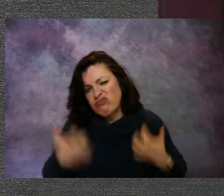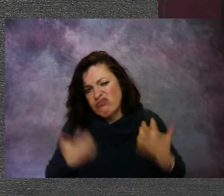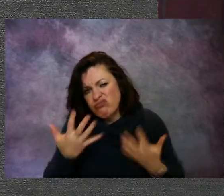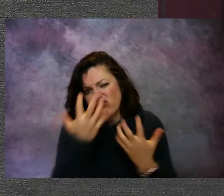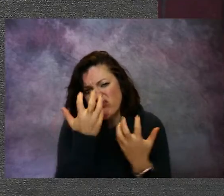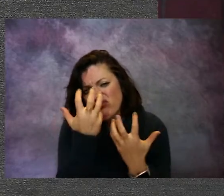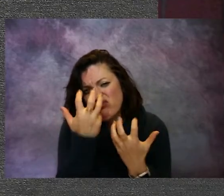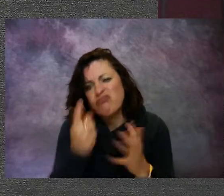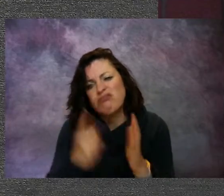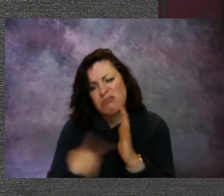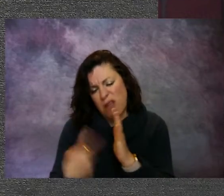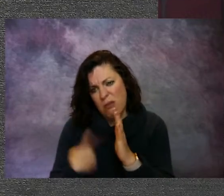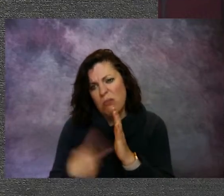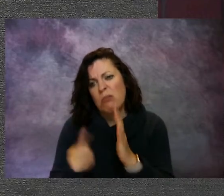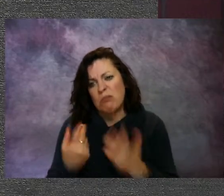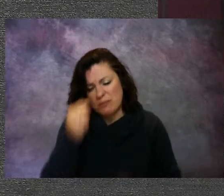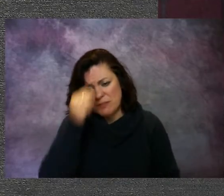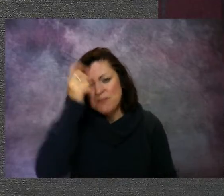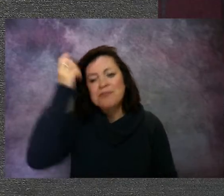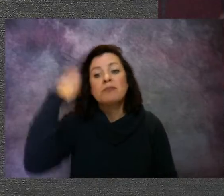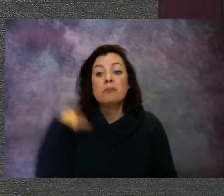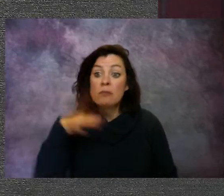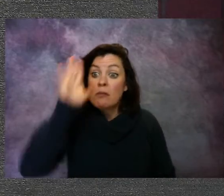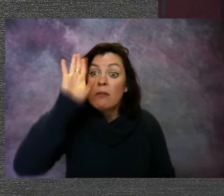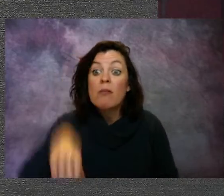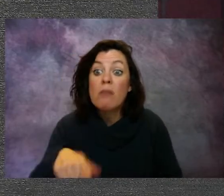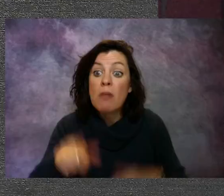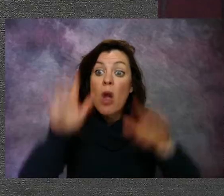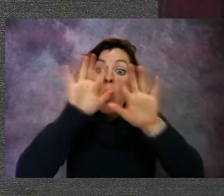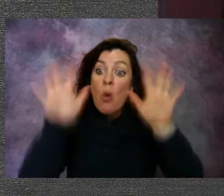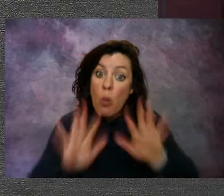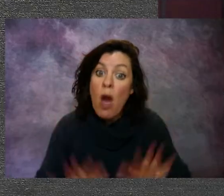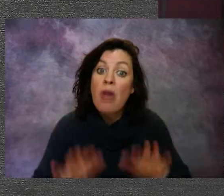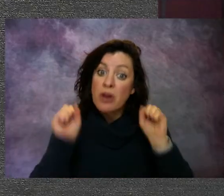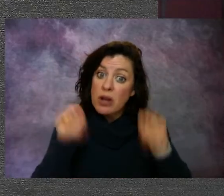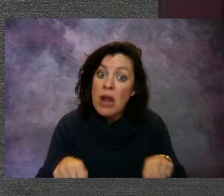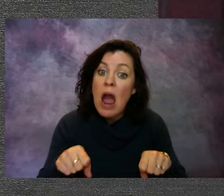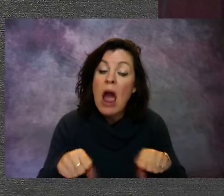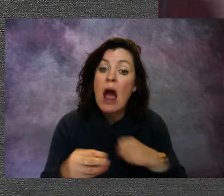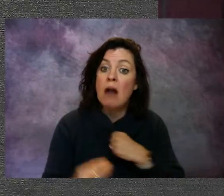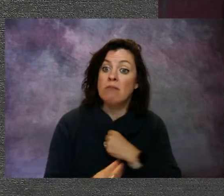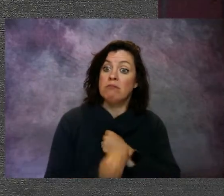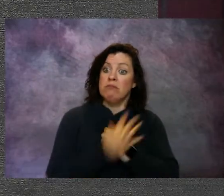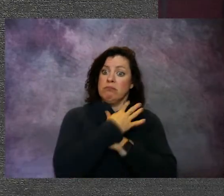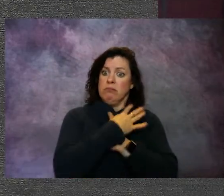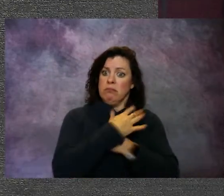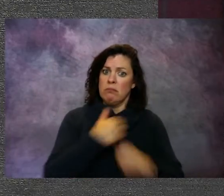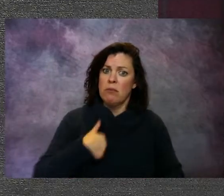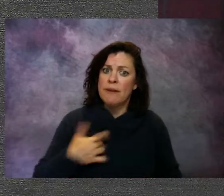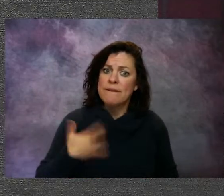When we look at the different types of weather, depending on the weather that it is outside, sometimes it can make you feel a different type of way.